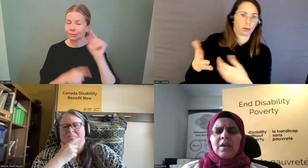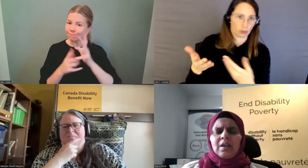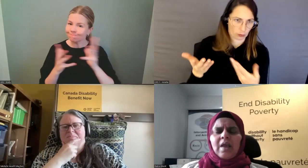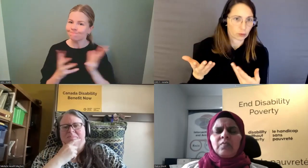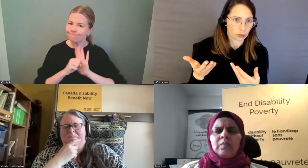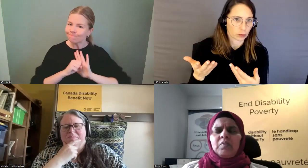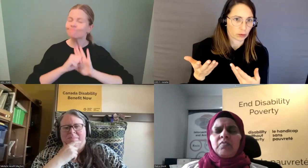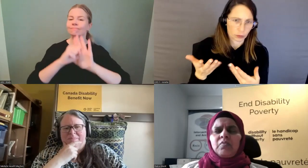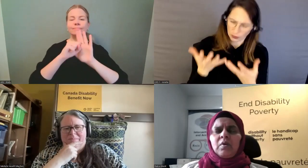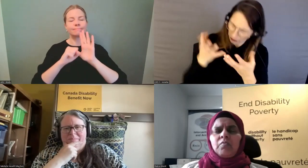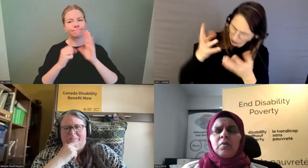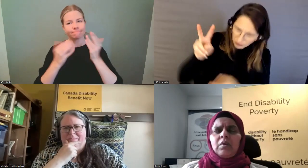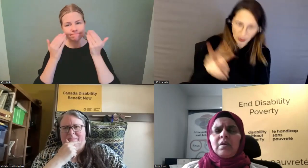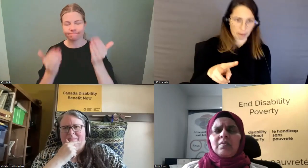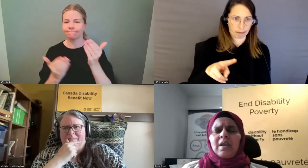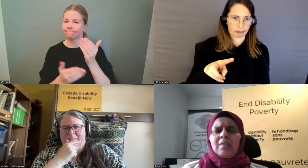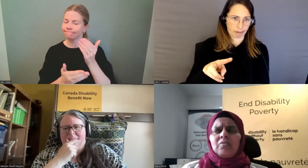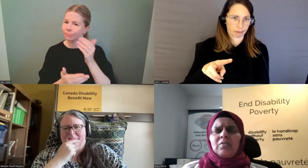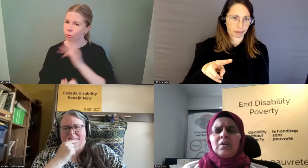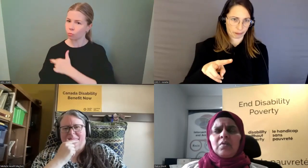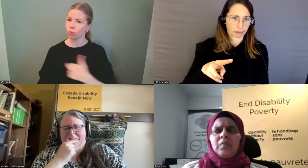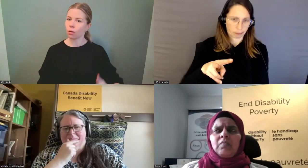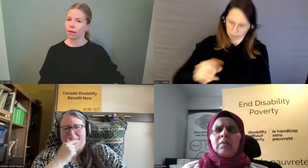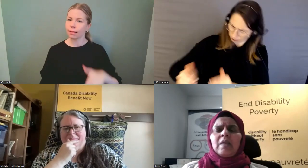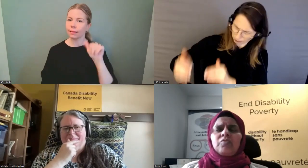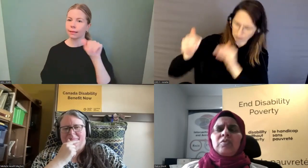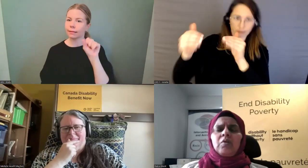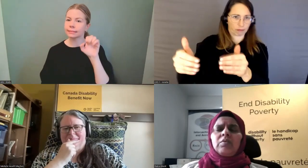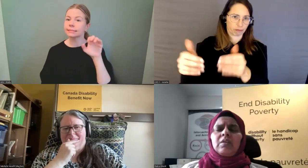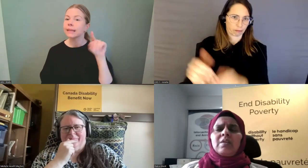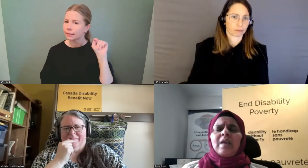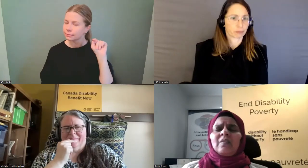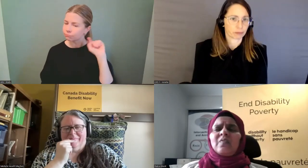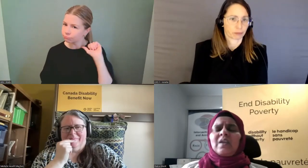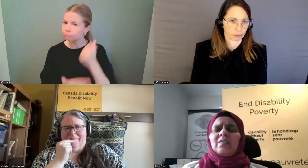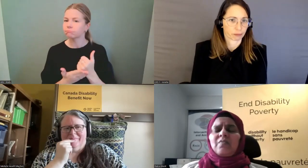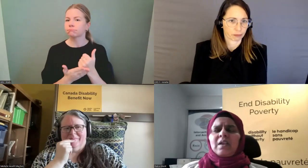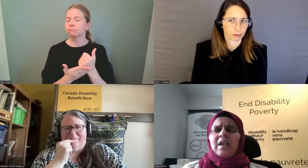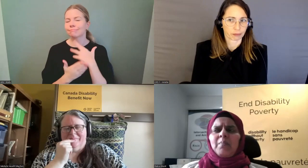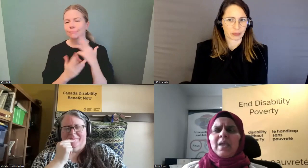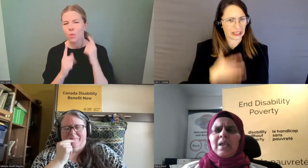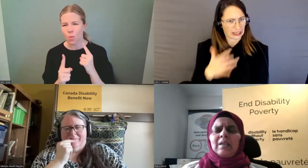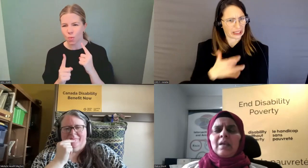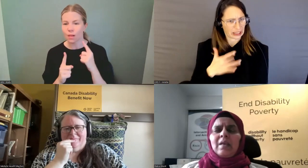AS WE MOVE TOWARD ROYAL ASSENT, WE WILL LET YOU KNOW THE NEXT PHASE OF OUR CAMPAIGN THAT